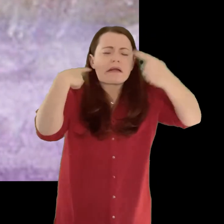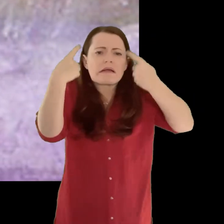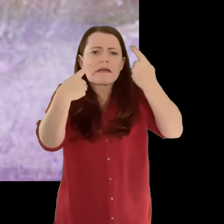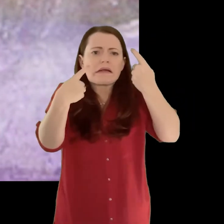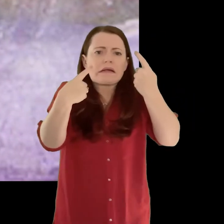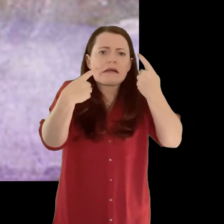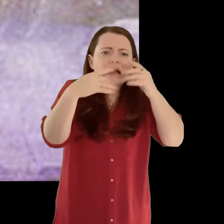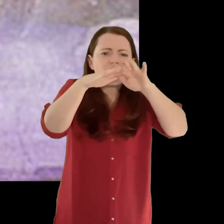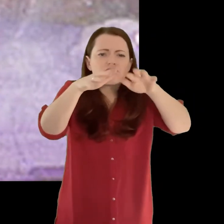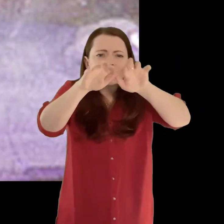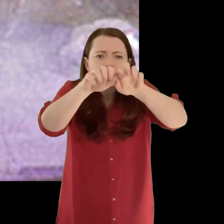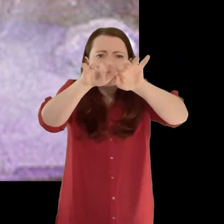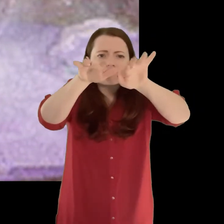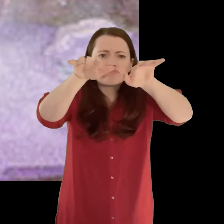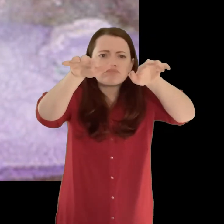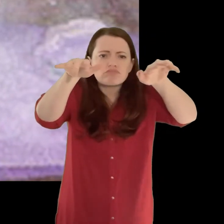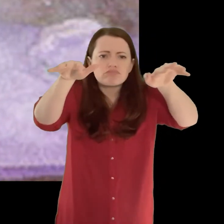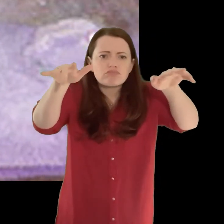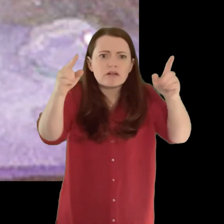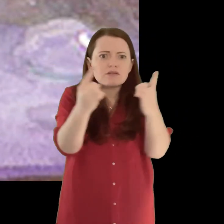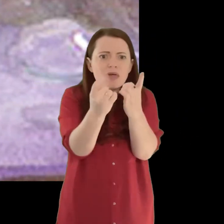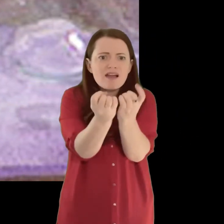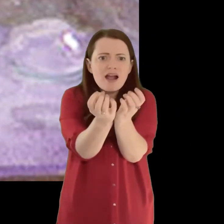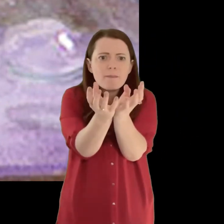as the liquid began parting And a thing began rising